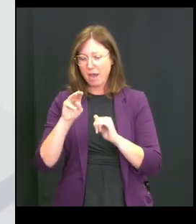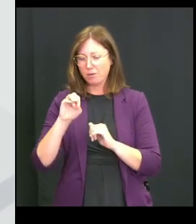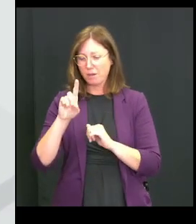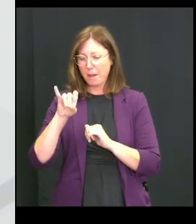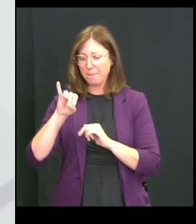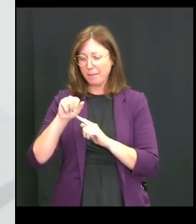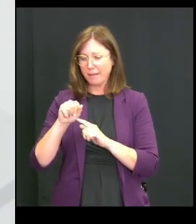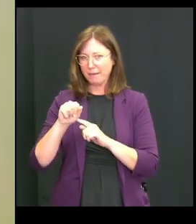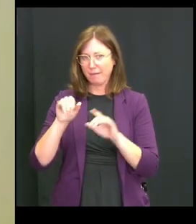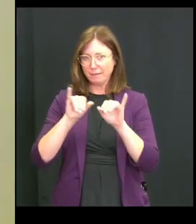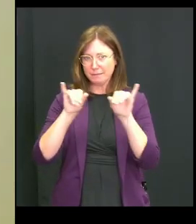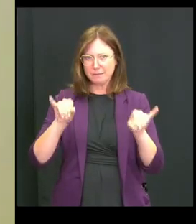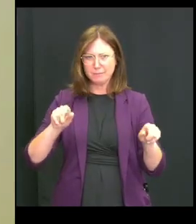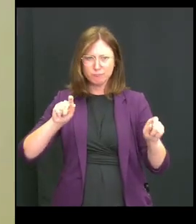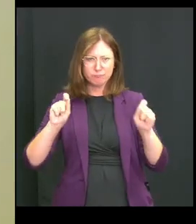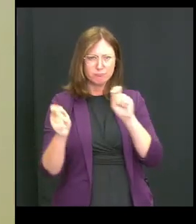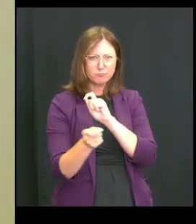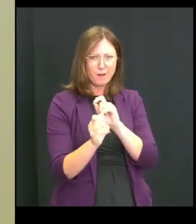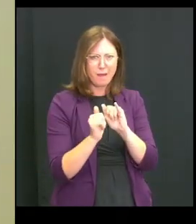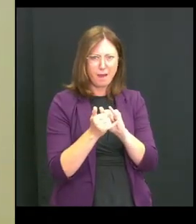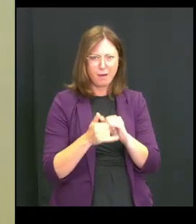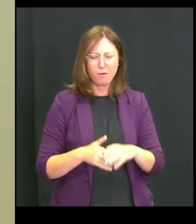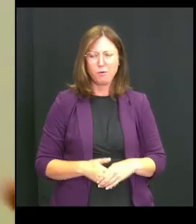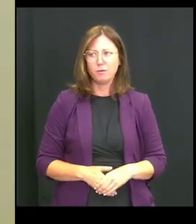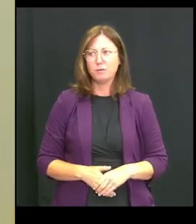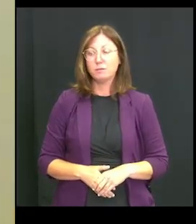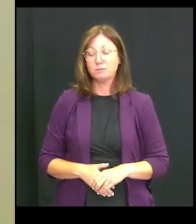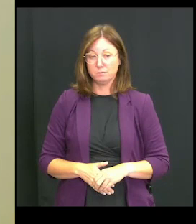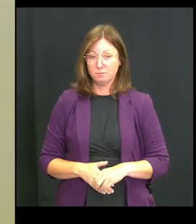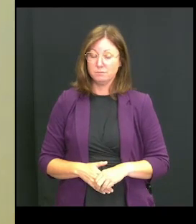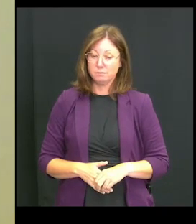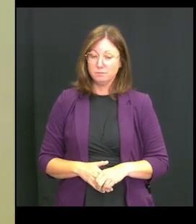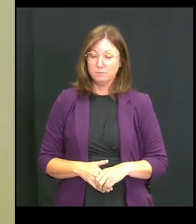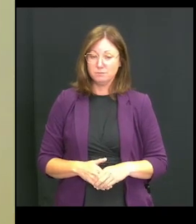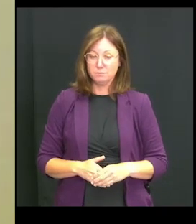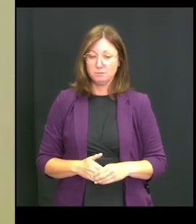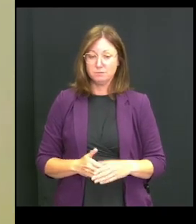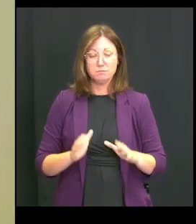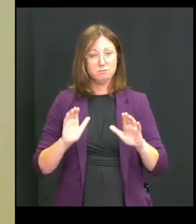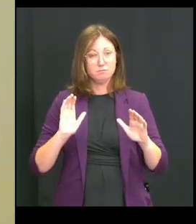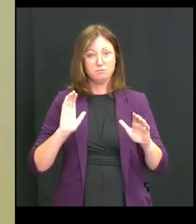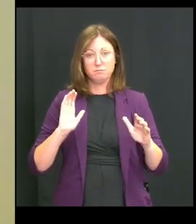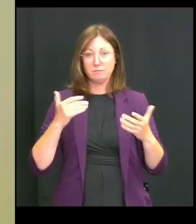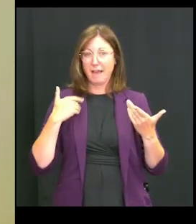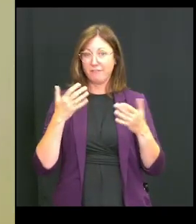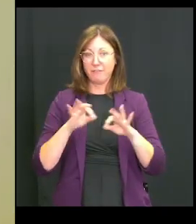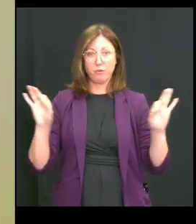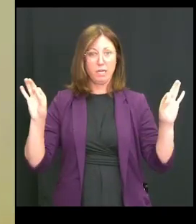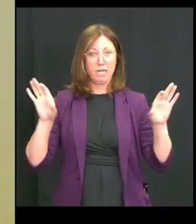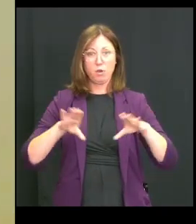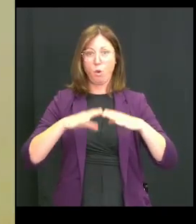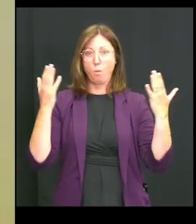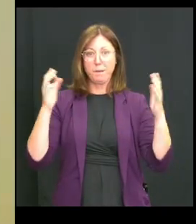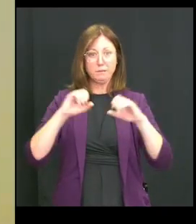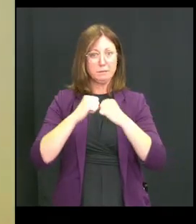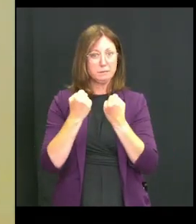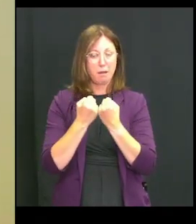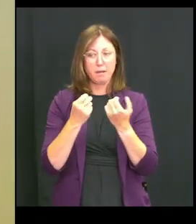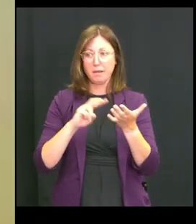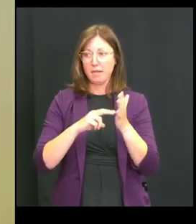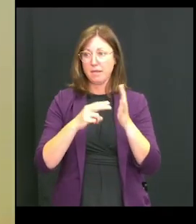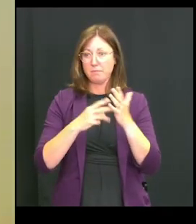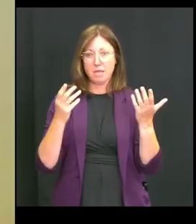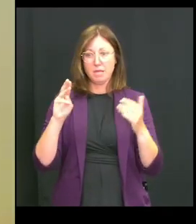Not least because we have a free, kind of commercial open society sort of media system.